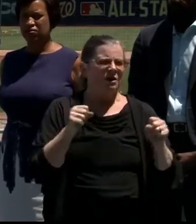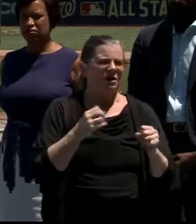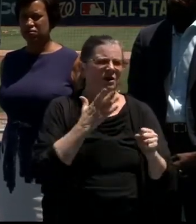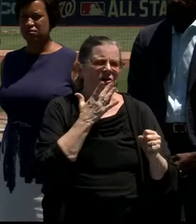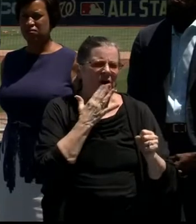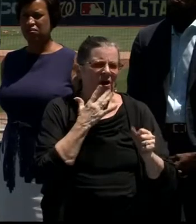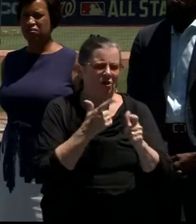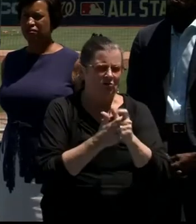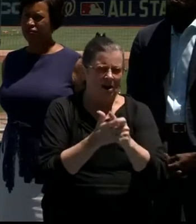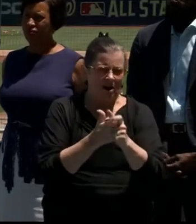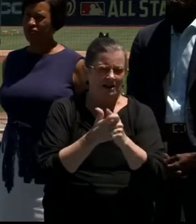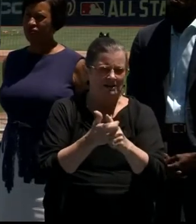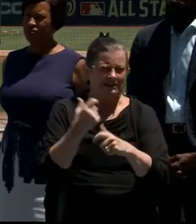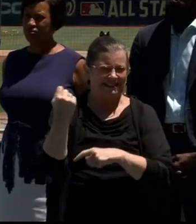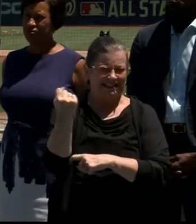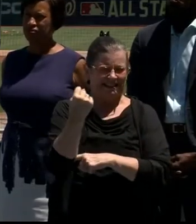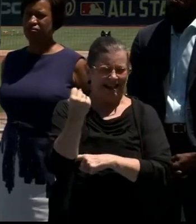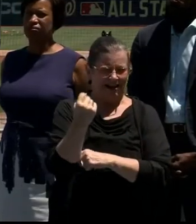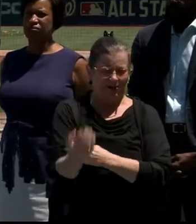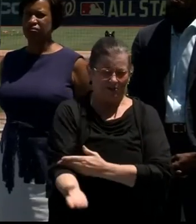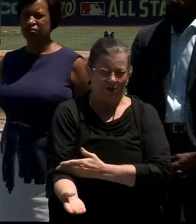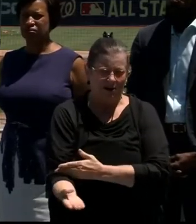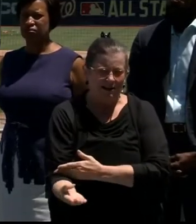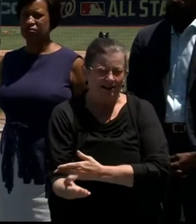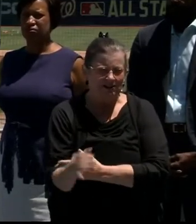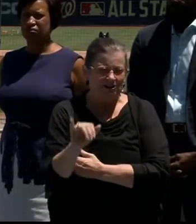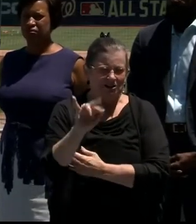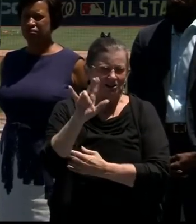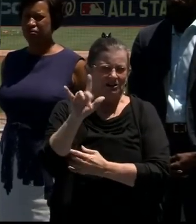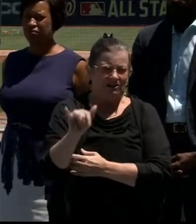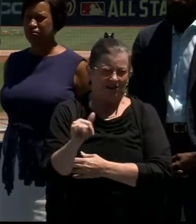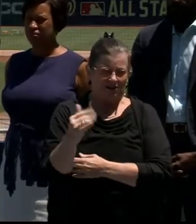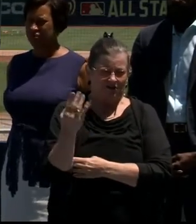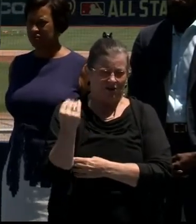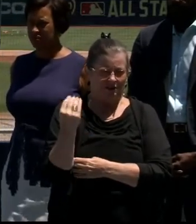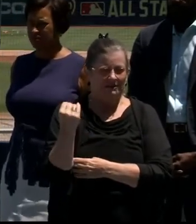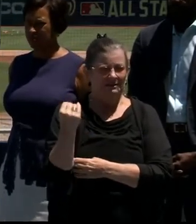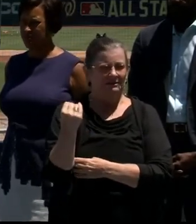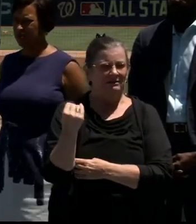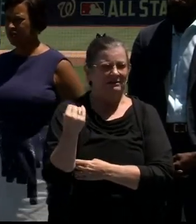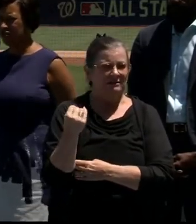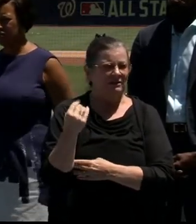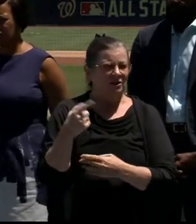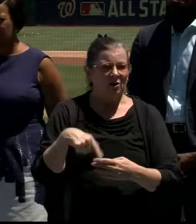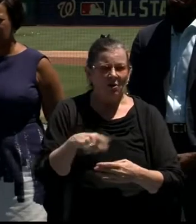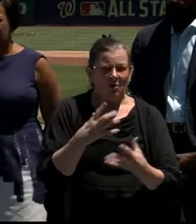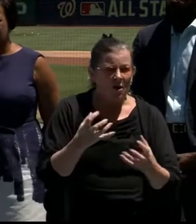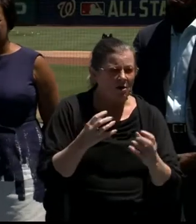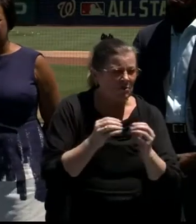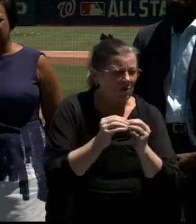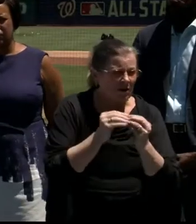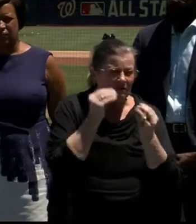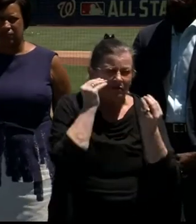ON SATURDAY MORNING, JULY 13TH. ANYONE WHO WANTS MORE INFORMATION ON ALL-STAR EVENTS,